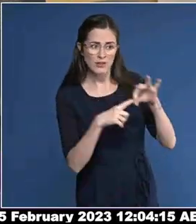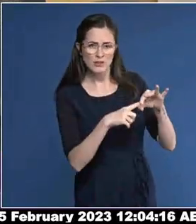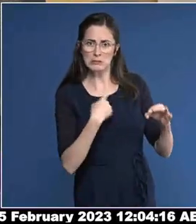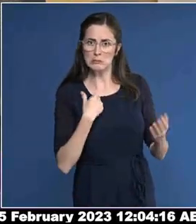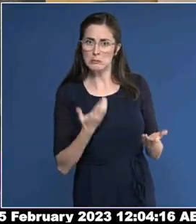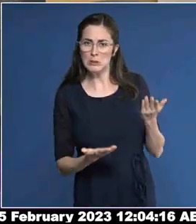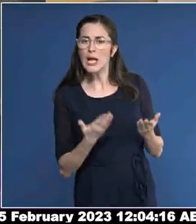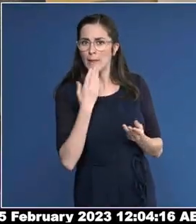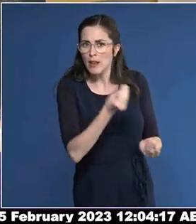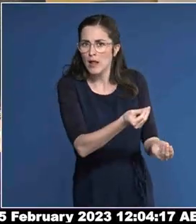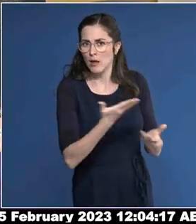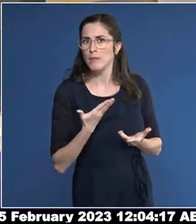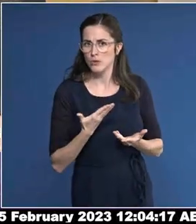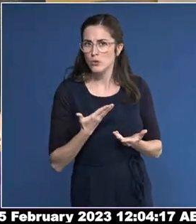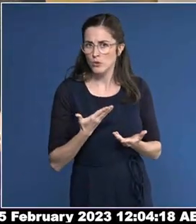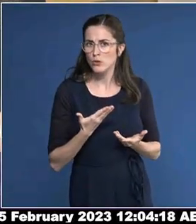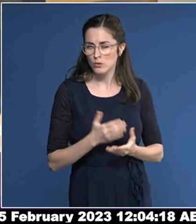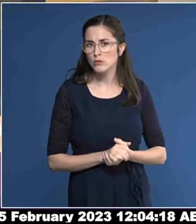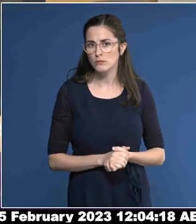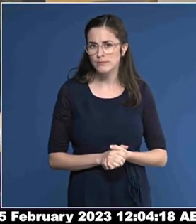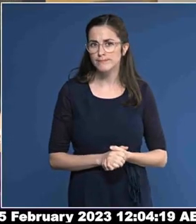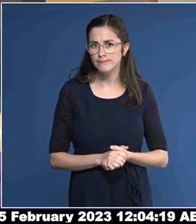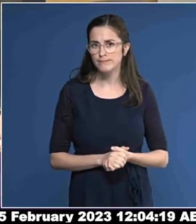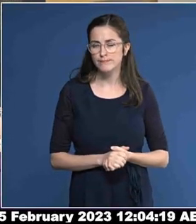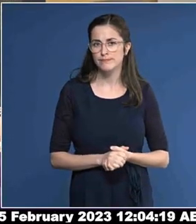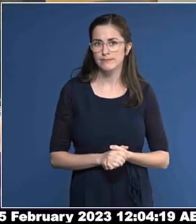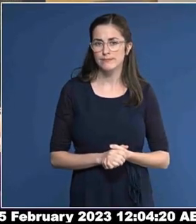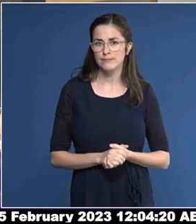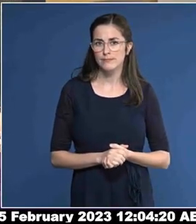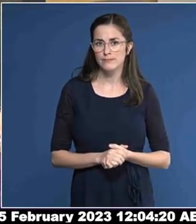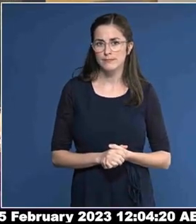And we welcome your involvement.